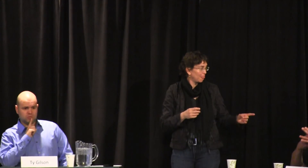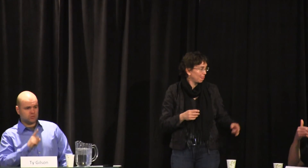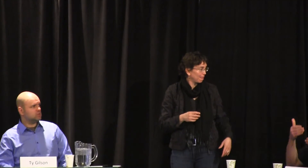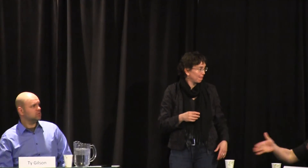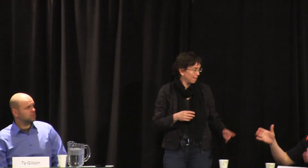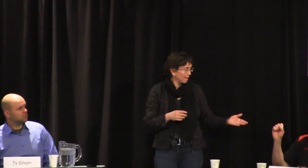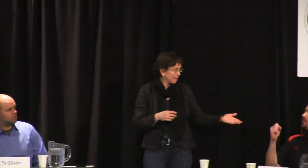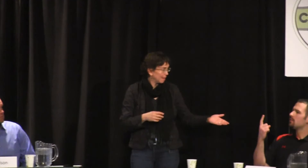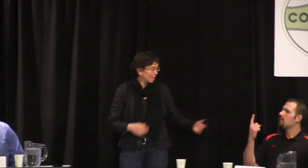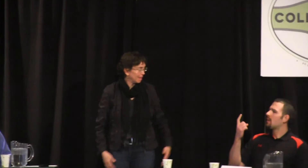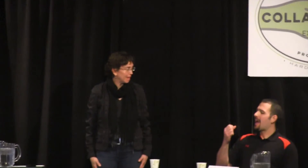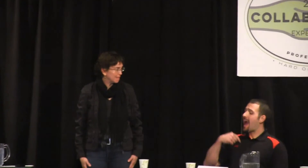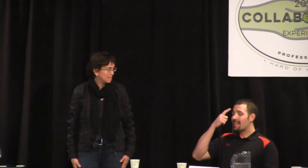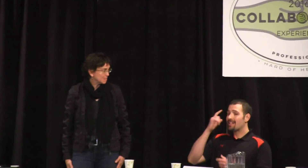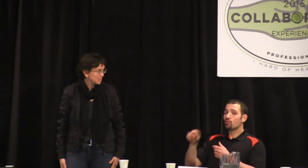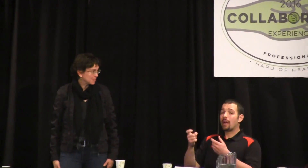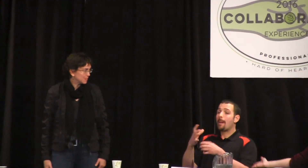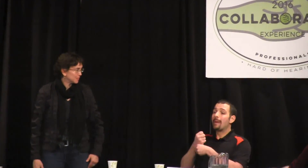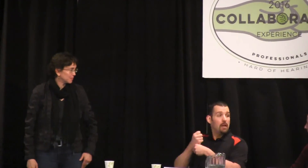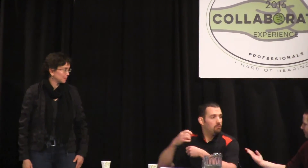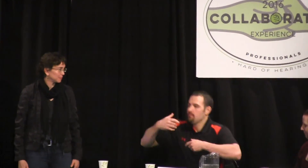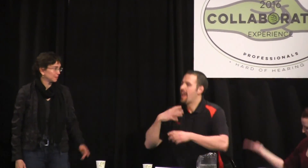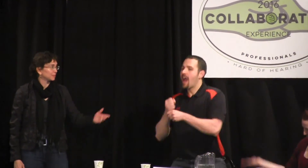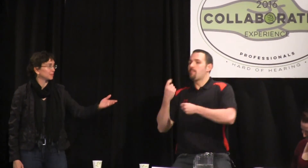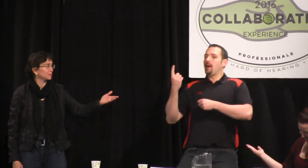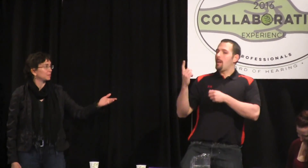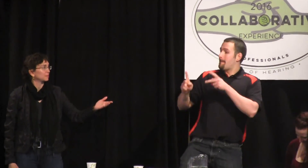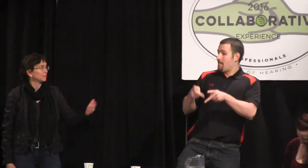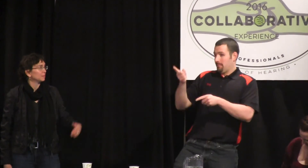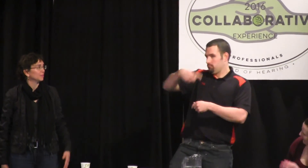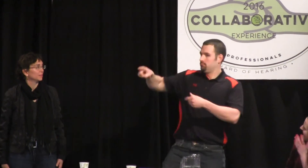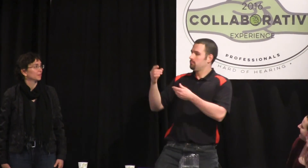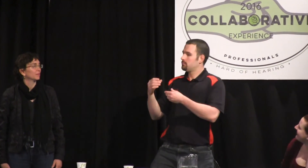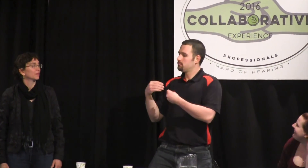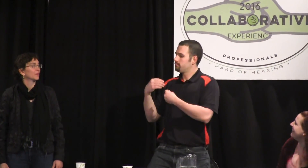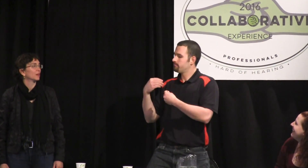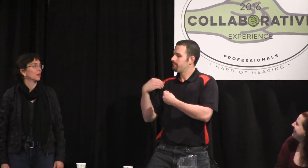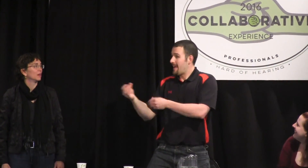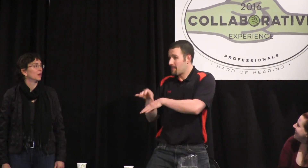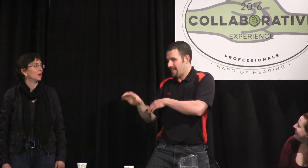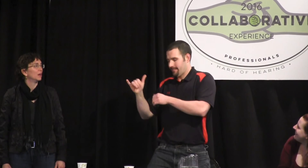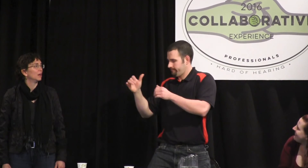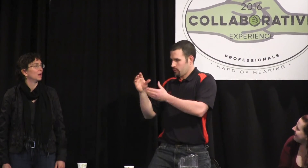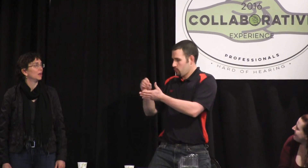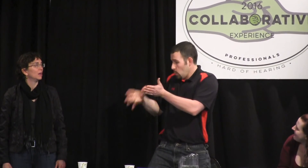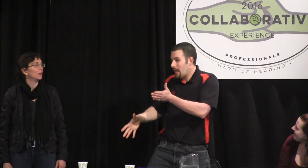if that's okay. Yeah, I have one thing, though. Oh, stand up. Okay.